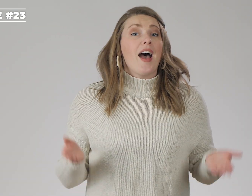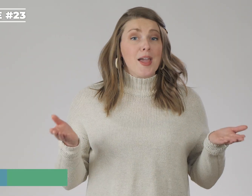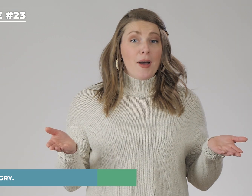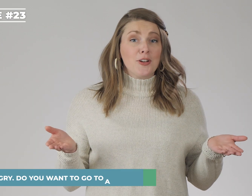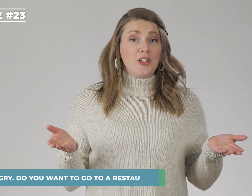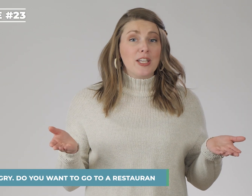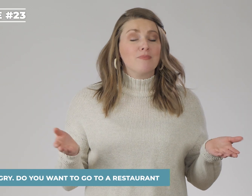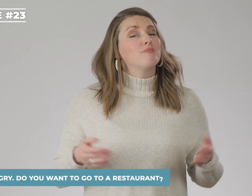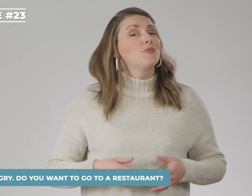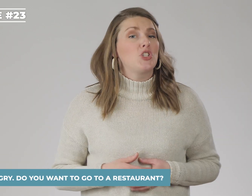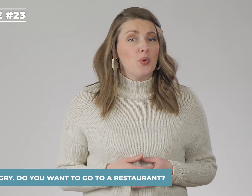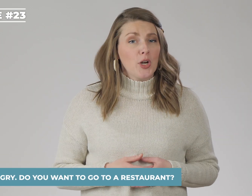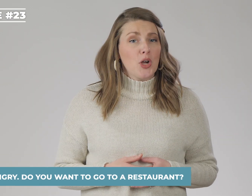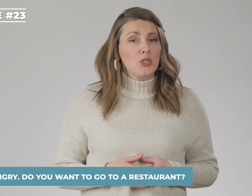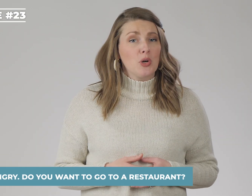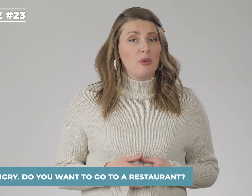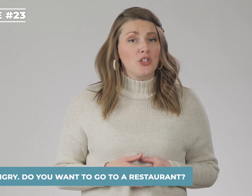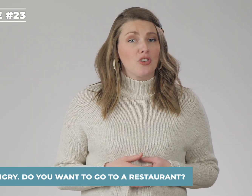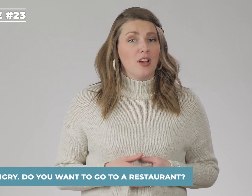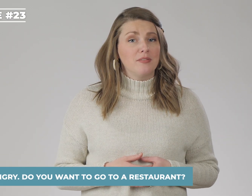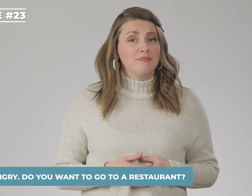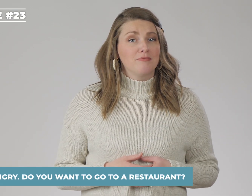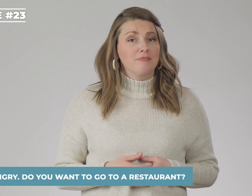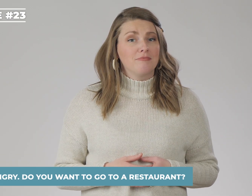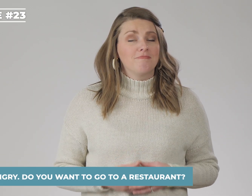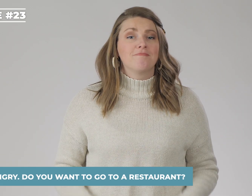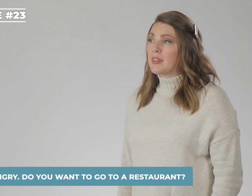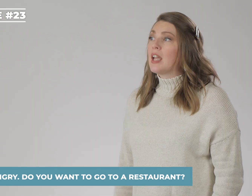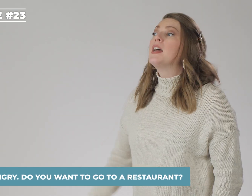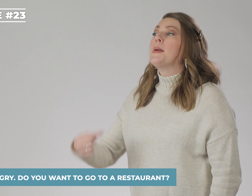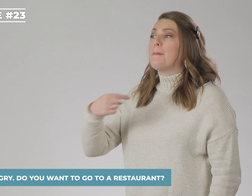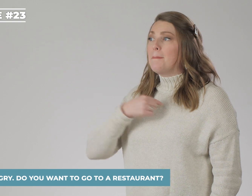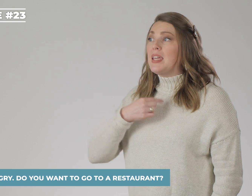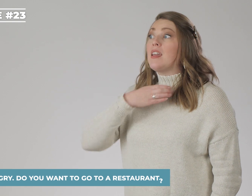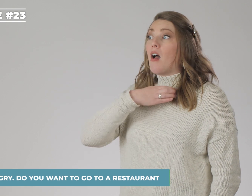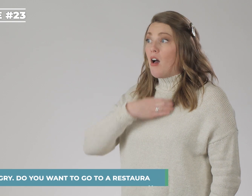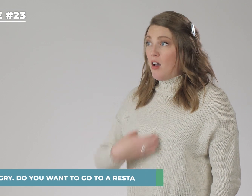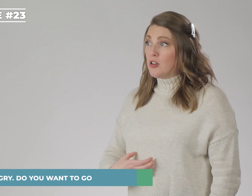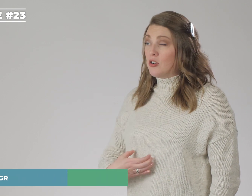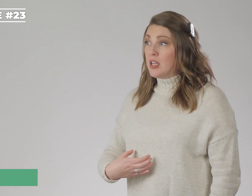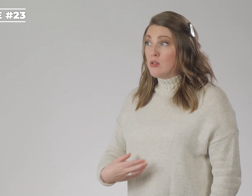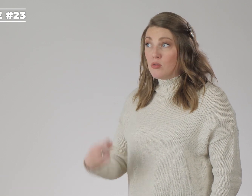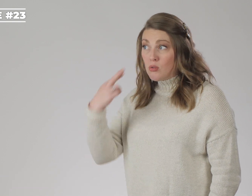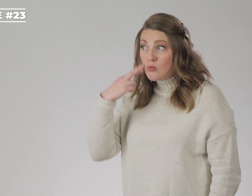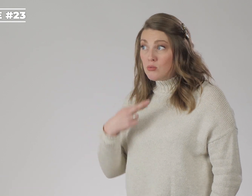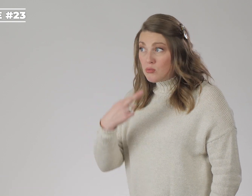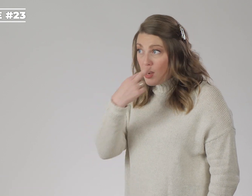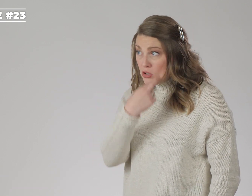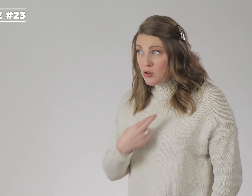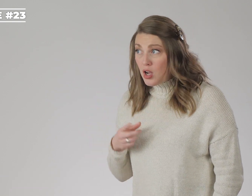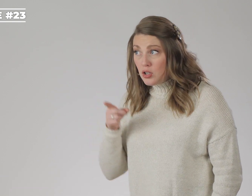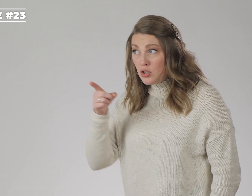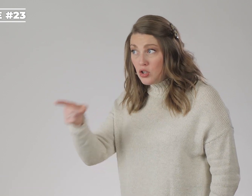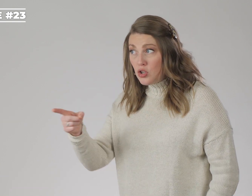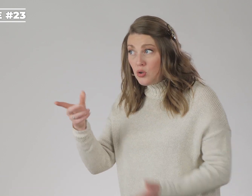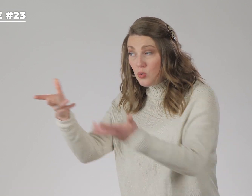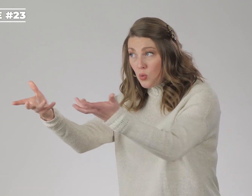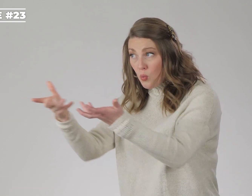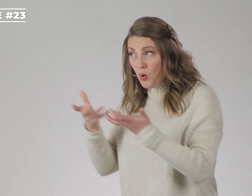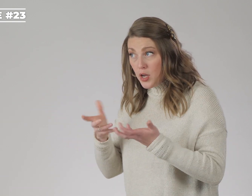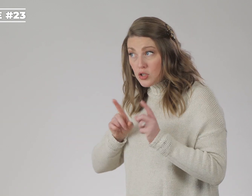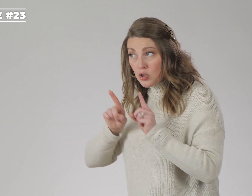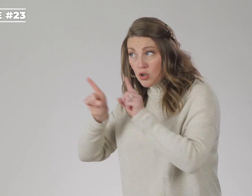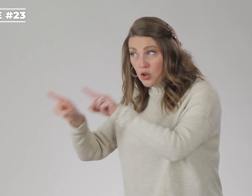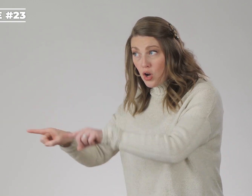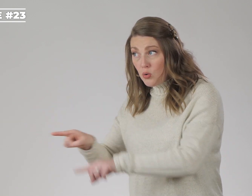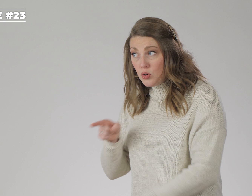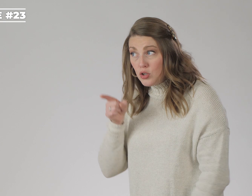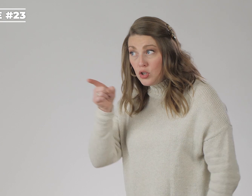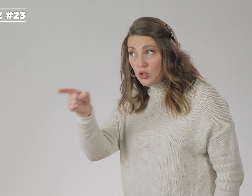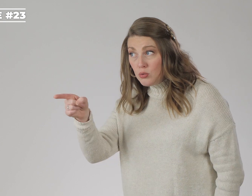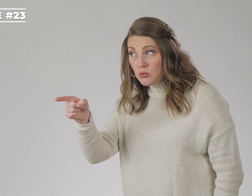I'm hungry, do you want to go to a restaurant? 'Me hungry restaurant you want go you?'